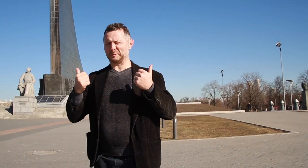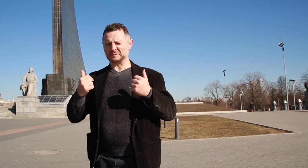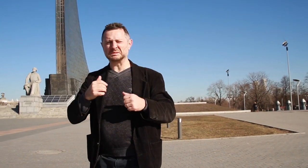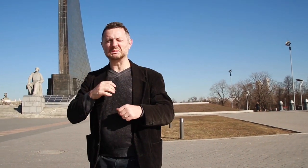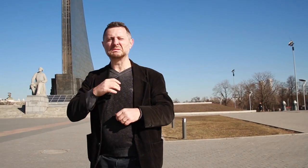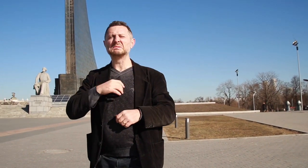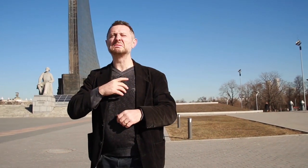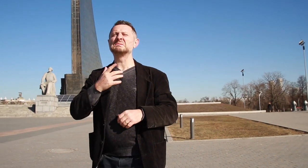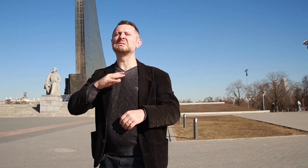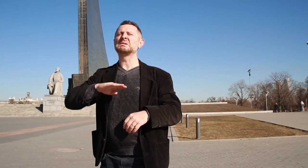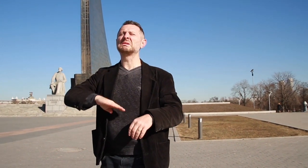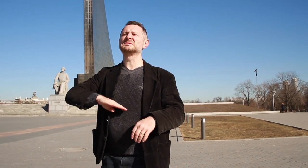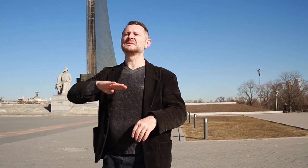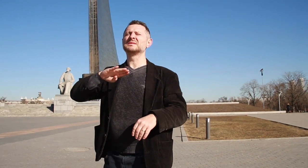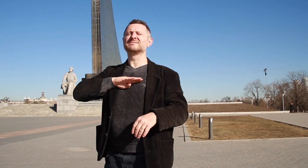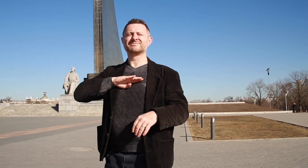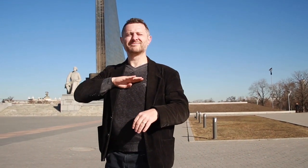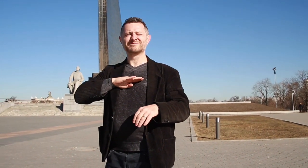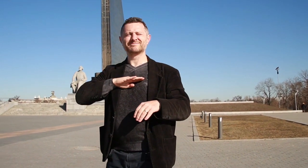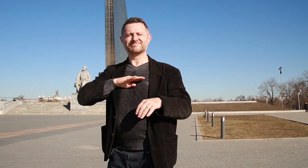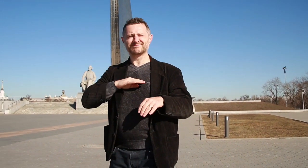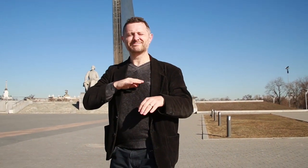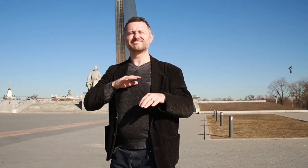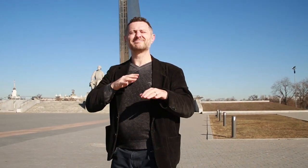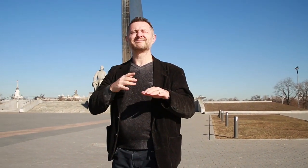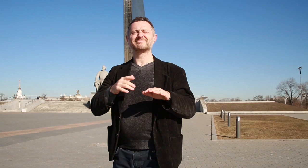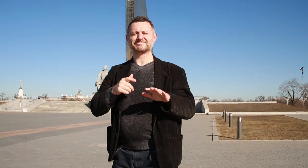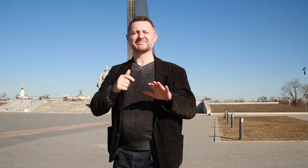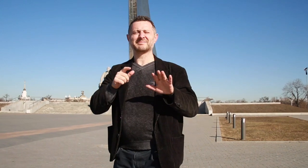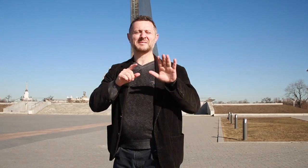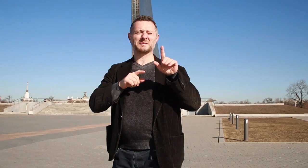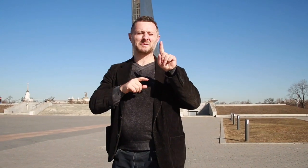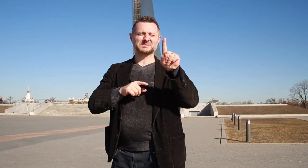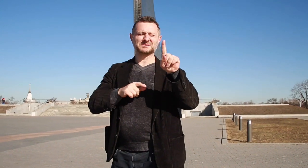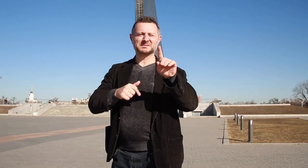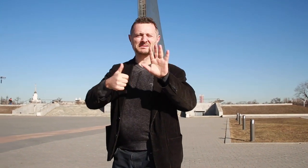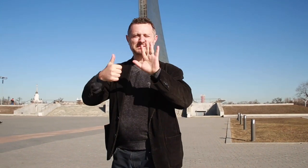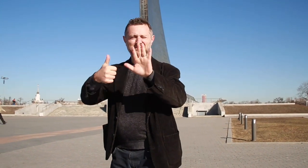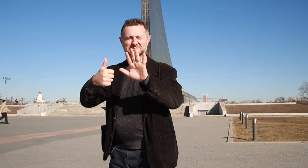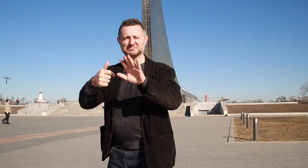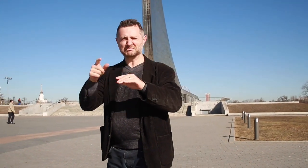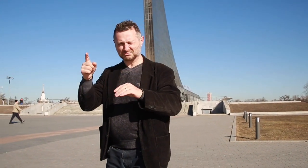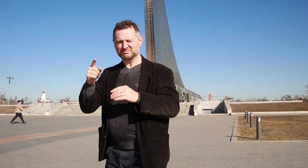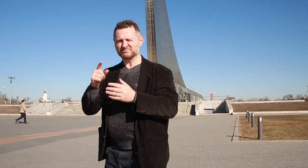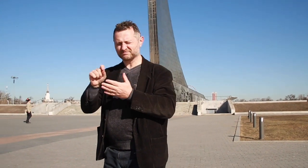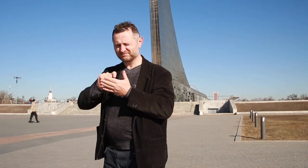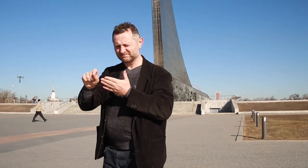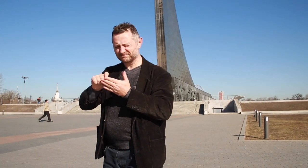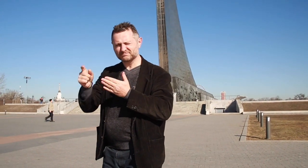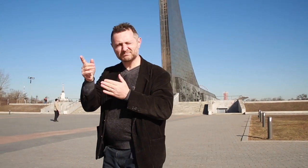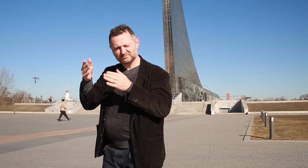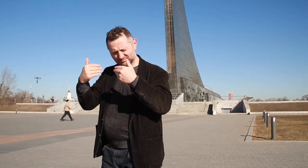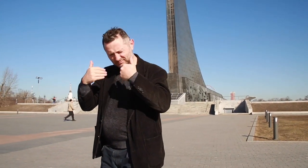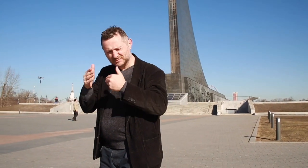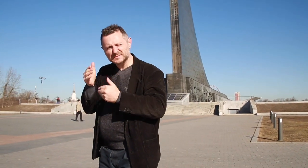(city sign) and moved to Moscow to further his education and received many advanced degrees. After